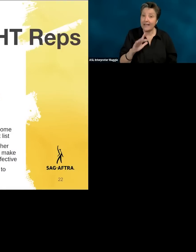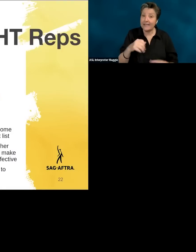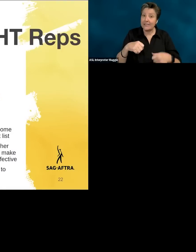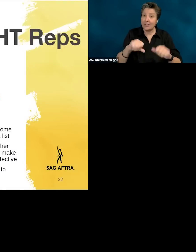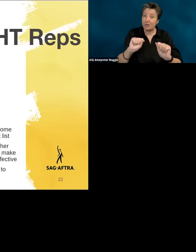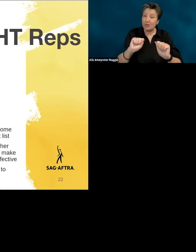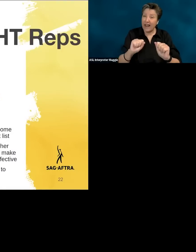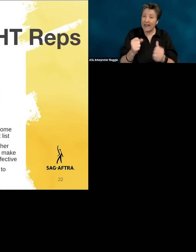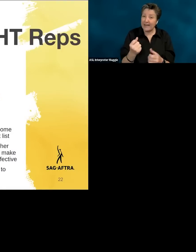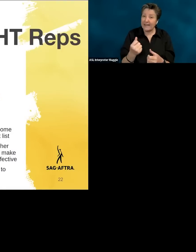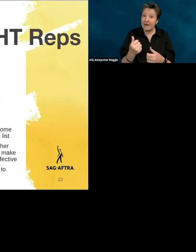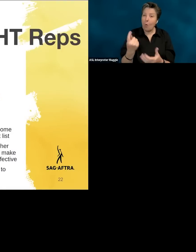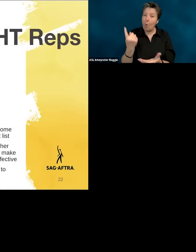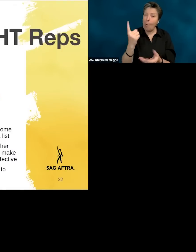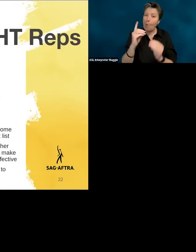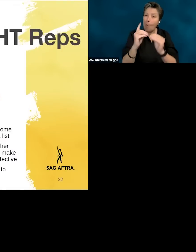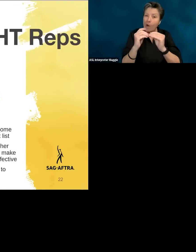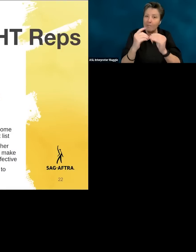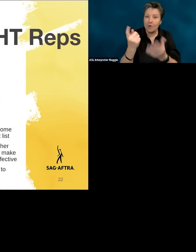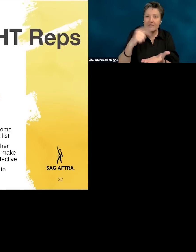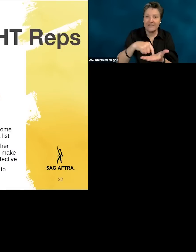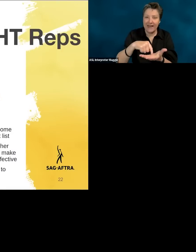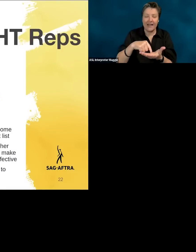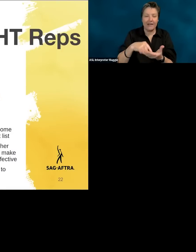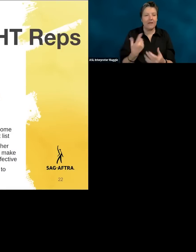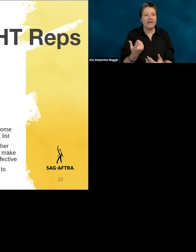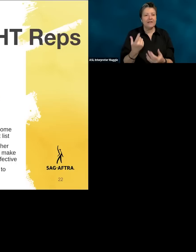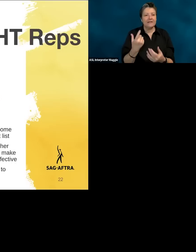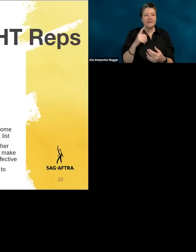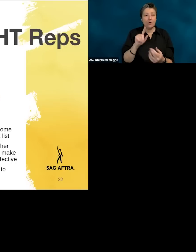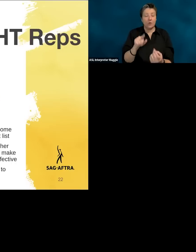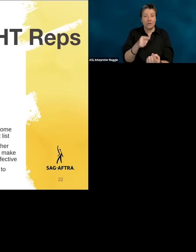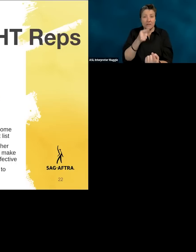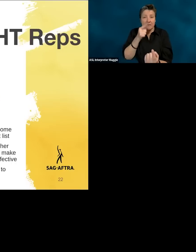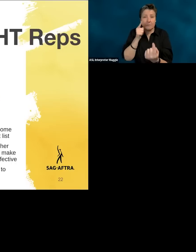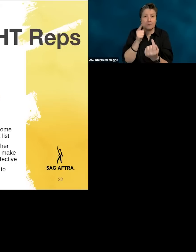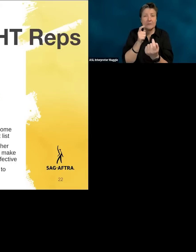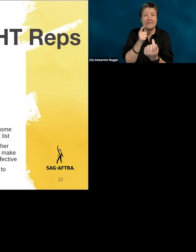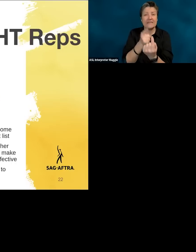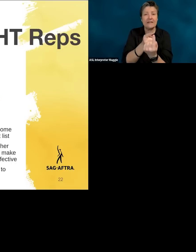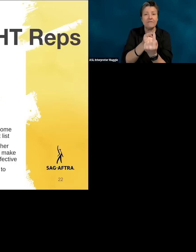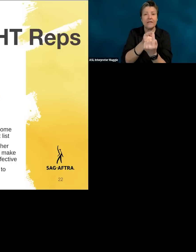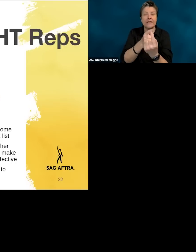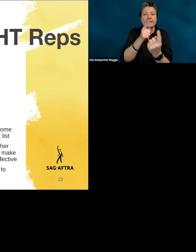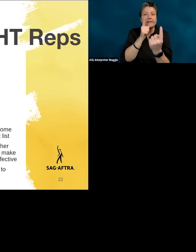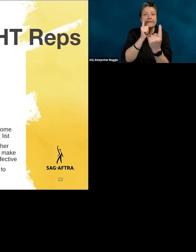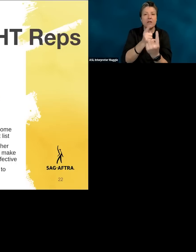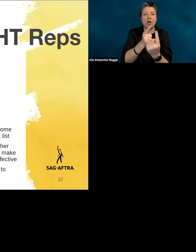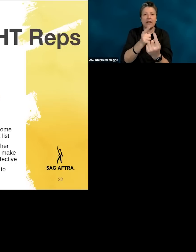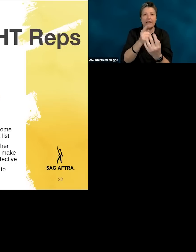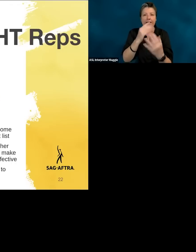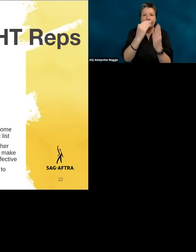and we really helped her with personalizing her specific target list of reps and also how to use technology to really power her search.